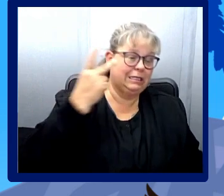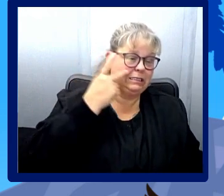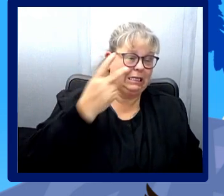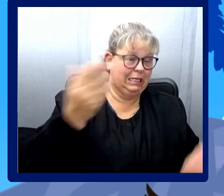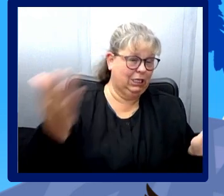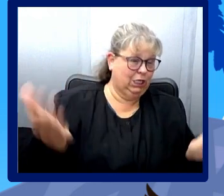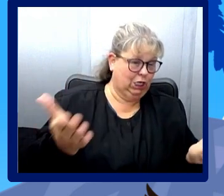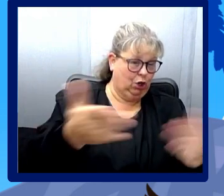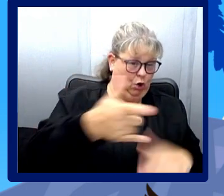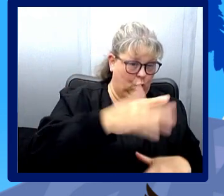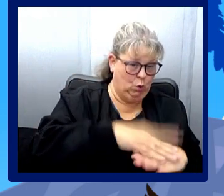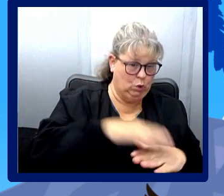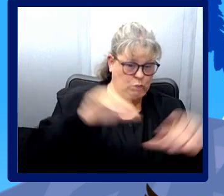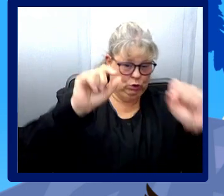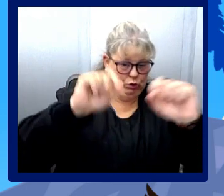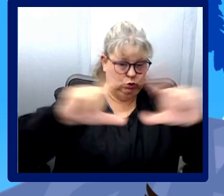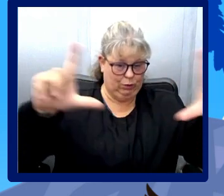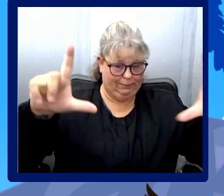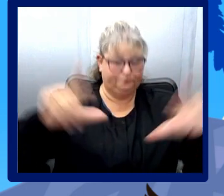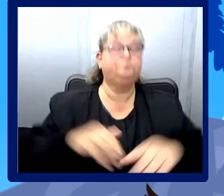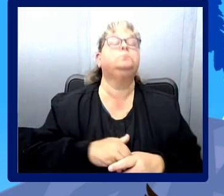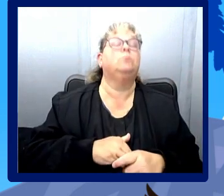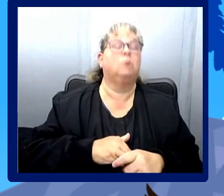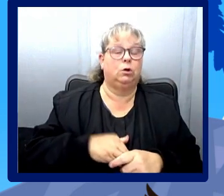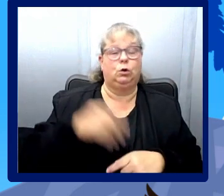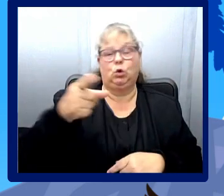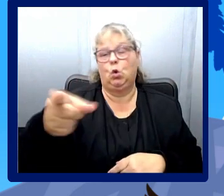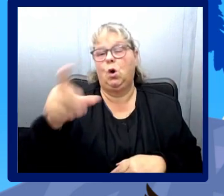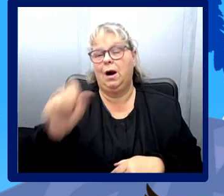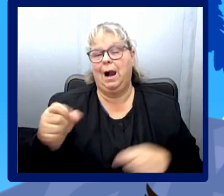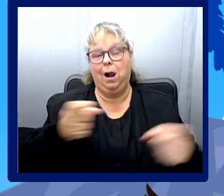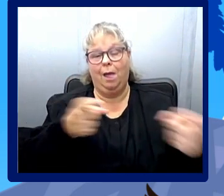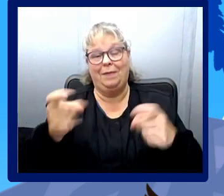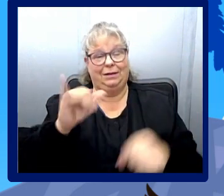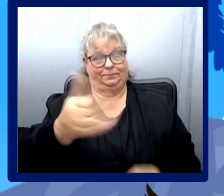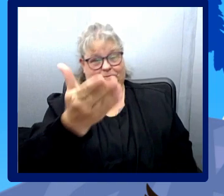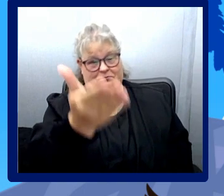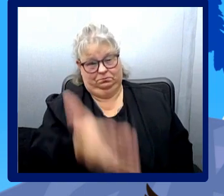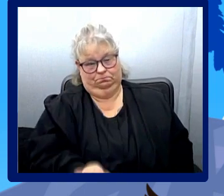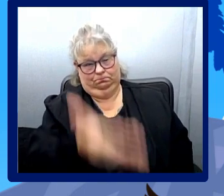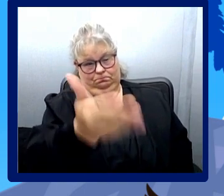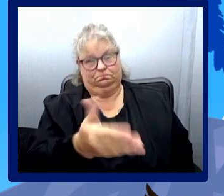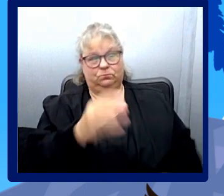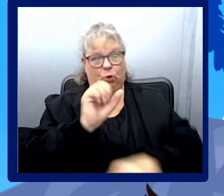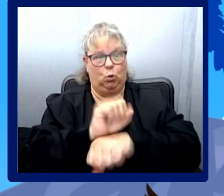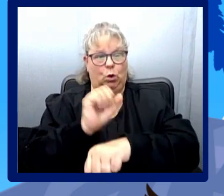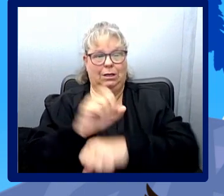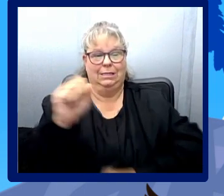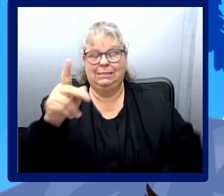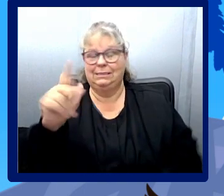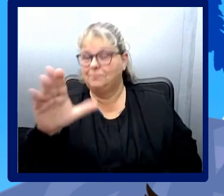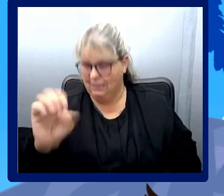or have permission to access workspaces in your digital site. But this is where we added our content that we designed